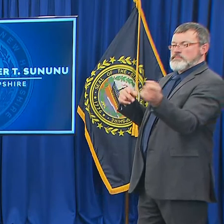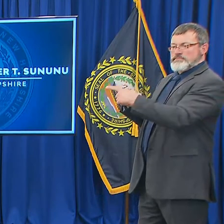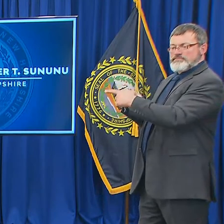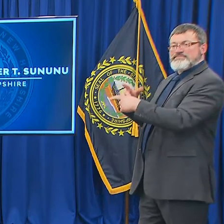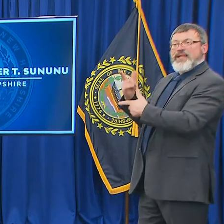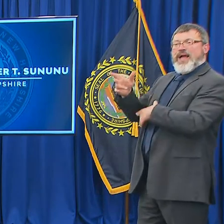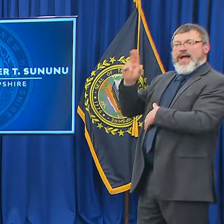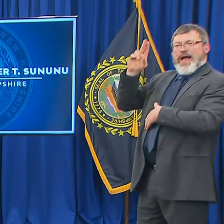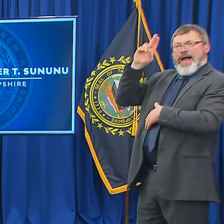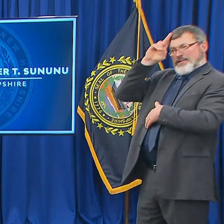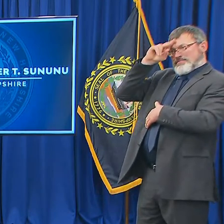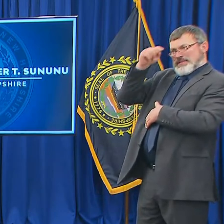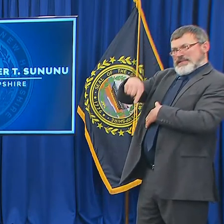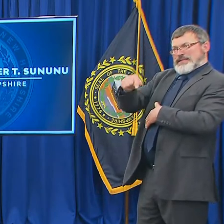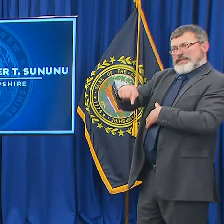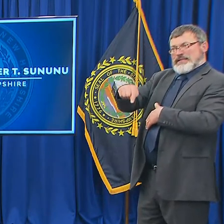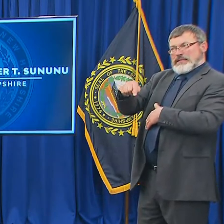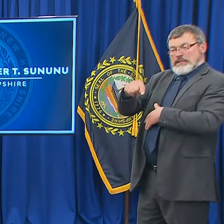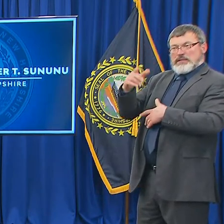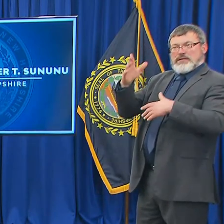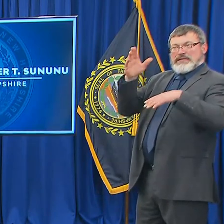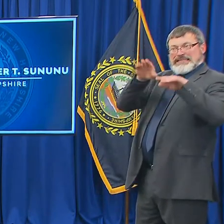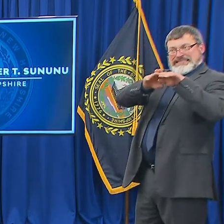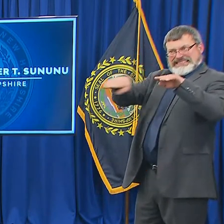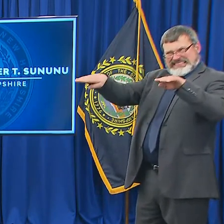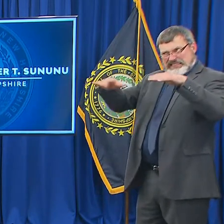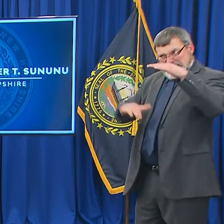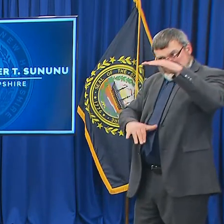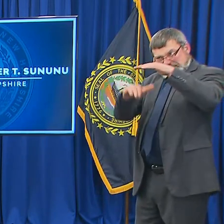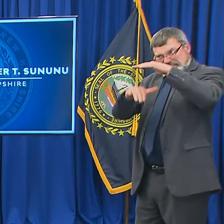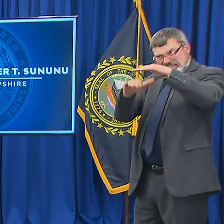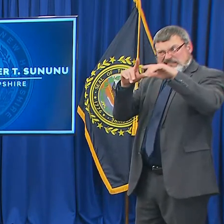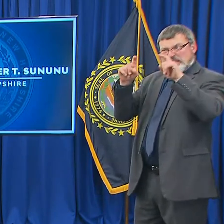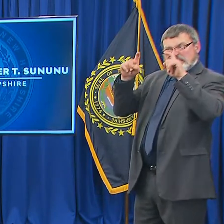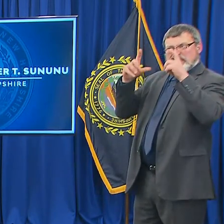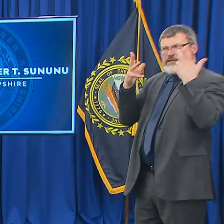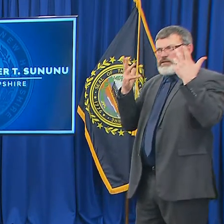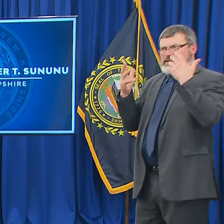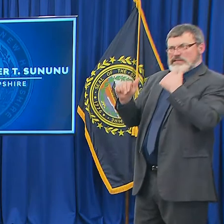And we want to keep it that way. So today our number our total census across the state